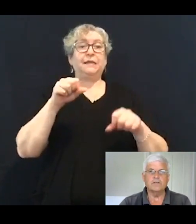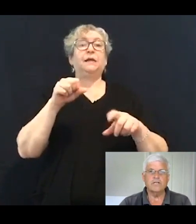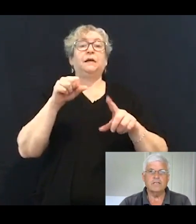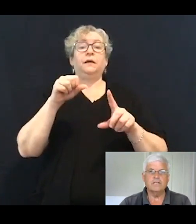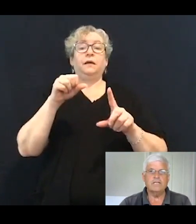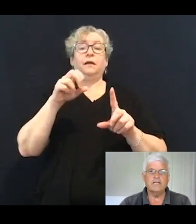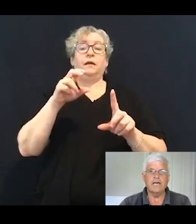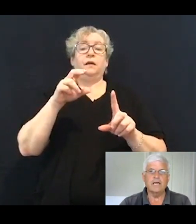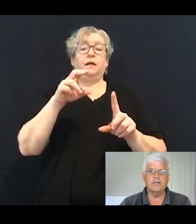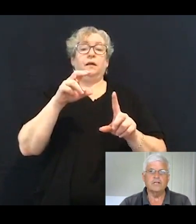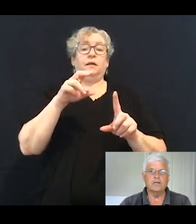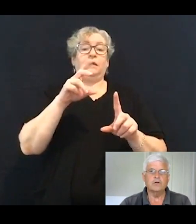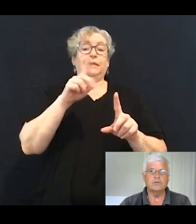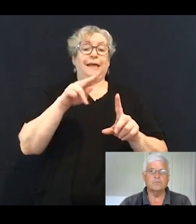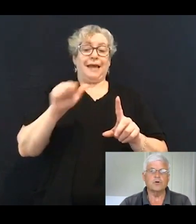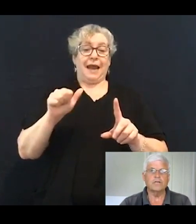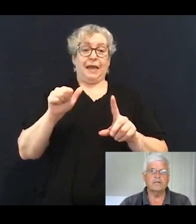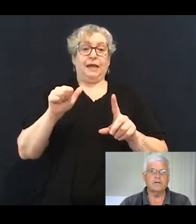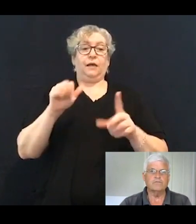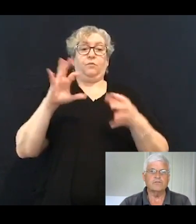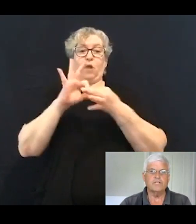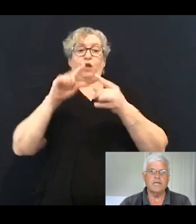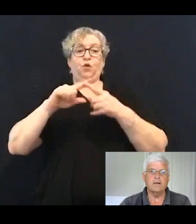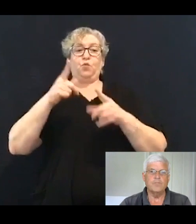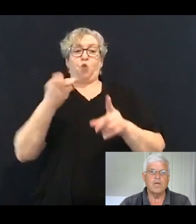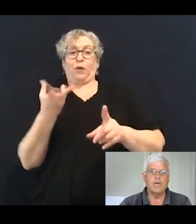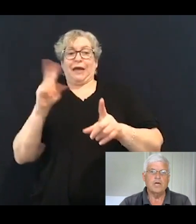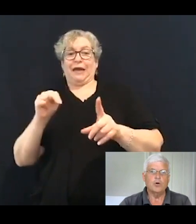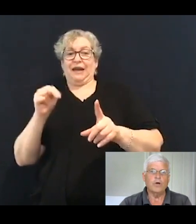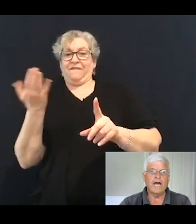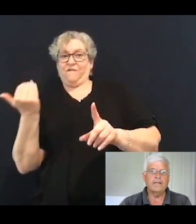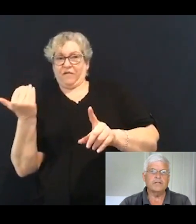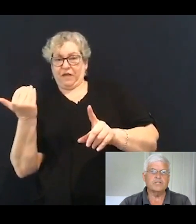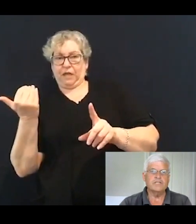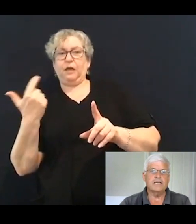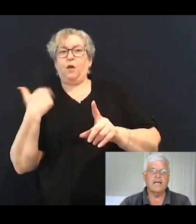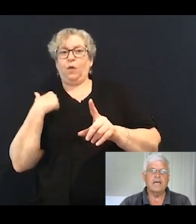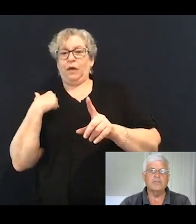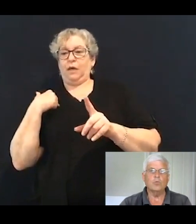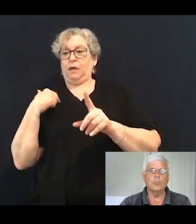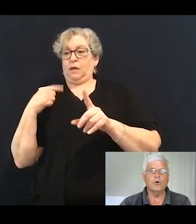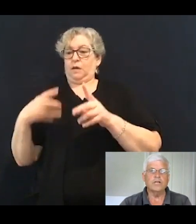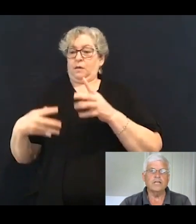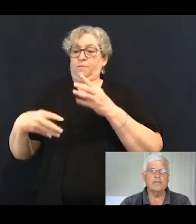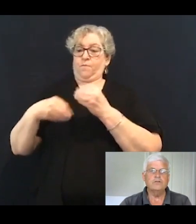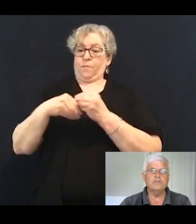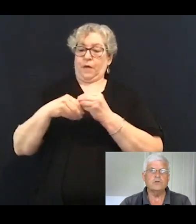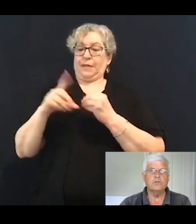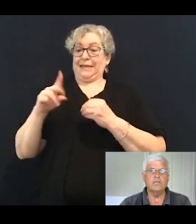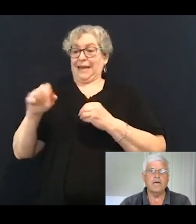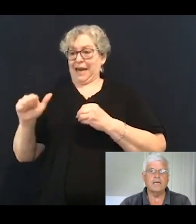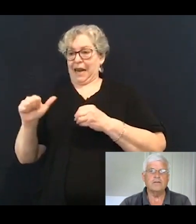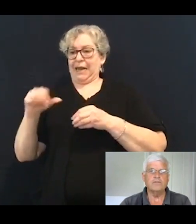that encodes protocadherin-15. We add it to DNA that will put it into the AAV vector.